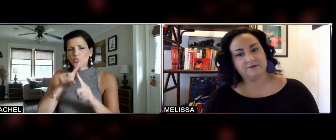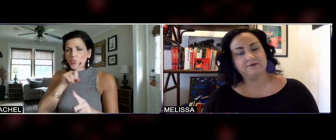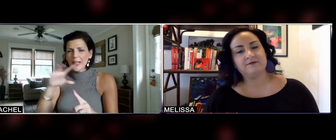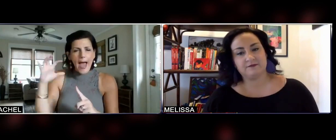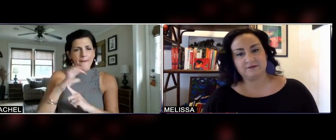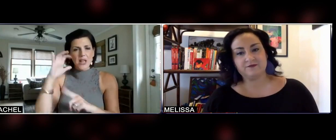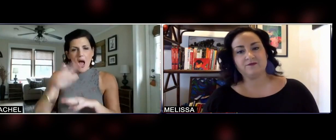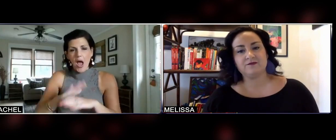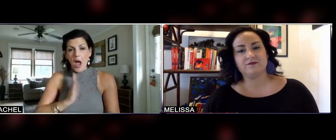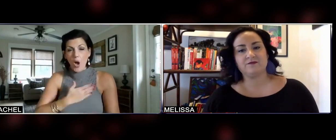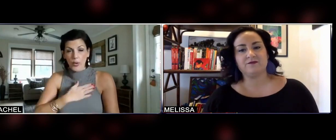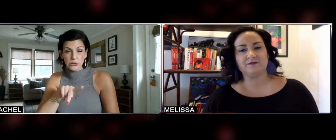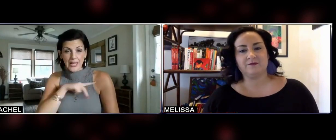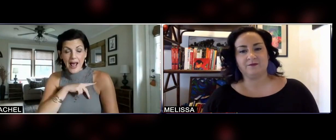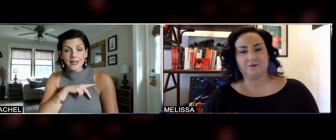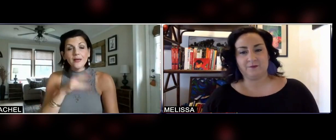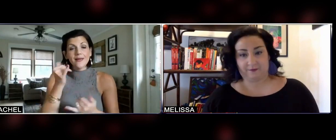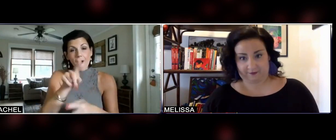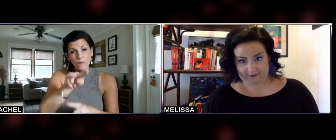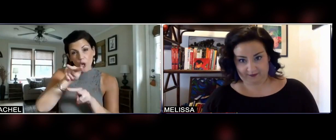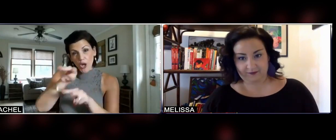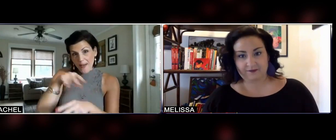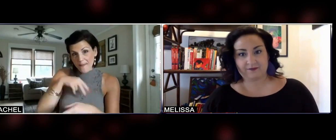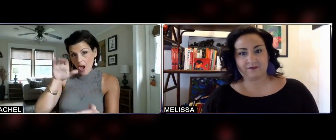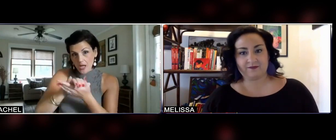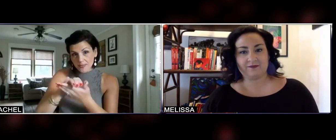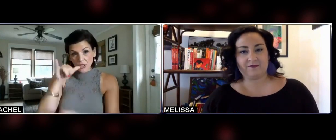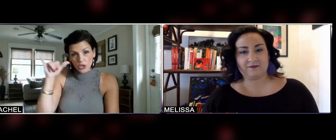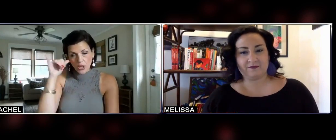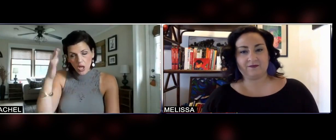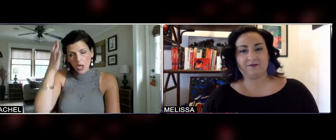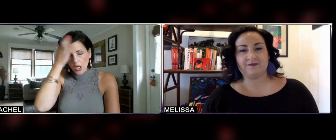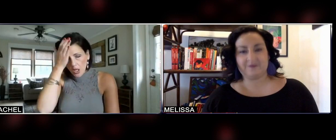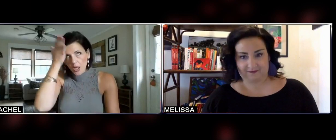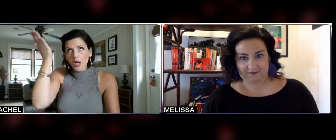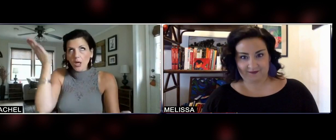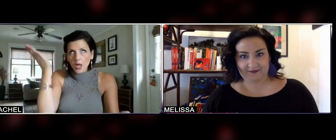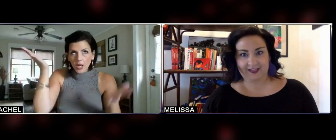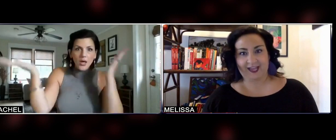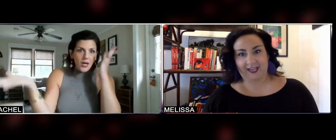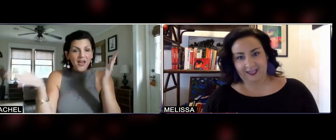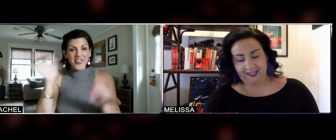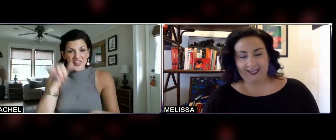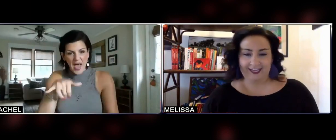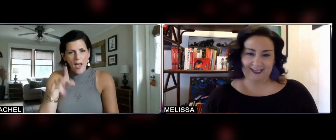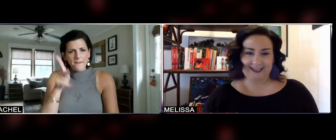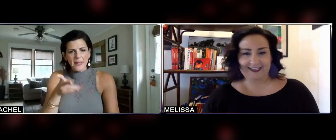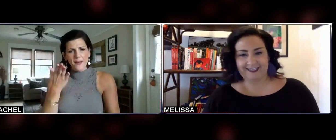to really capture our personalities. If you look at my husband yesterday on the show, he was expressive.